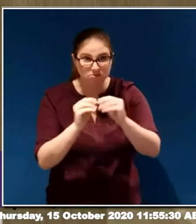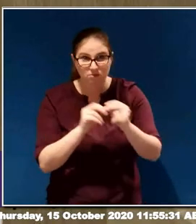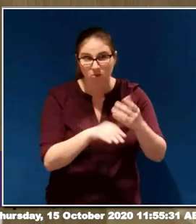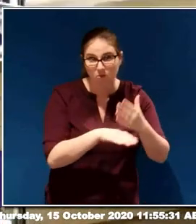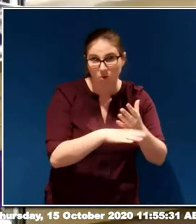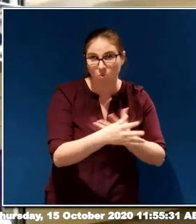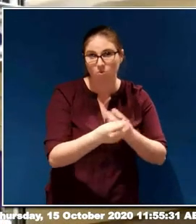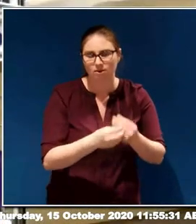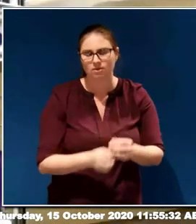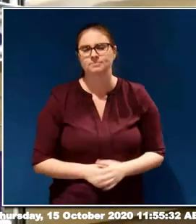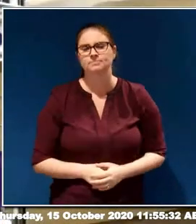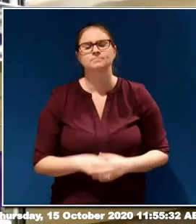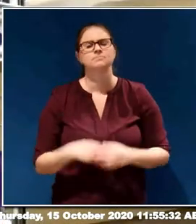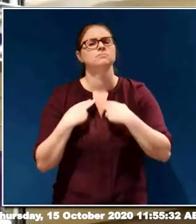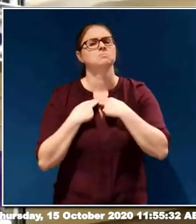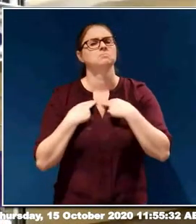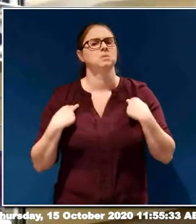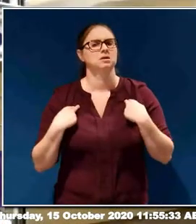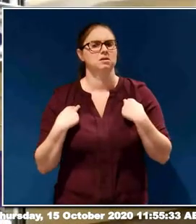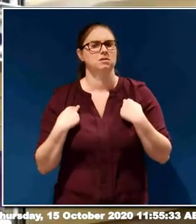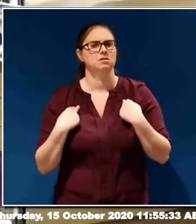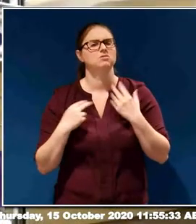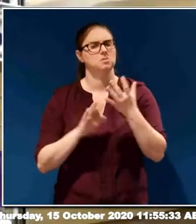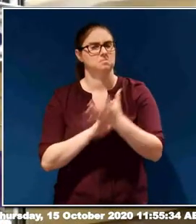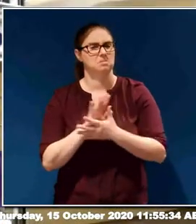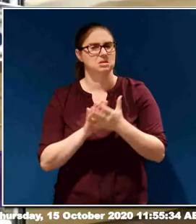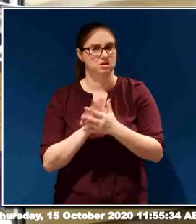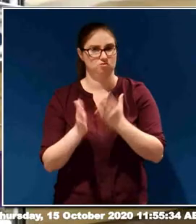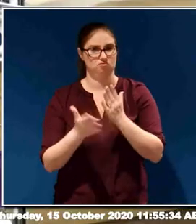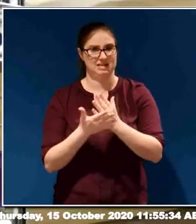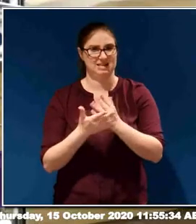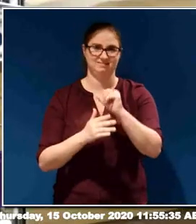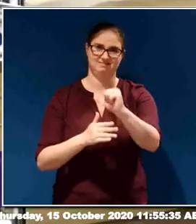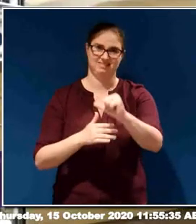will vary region to region and PEO to PEO, is that right? Correct, yes.